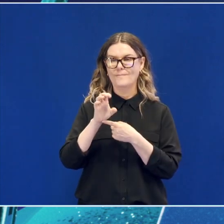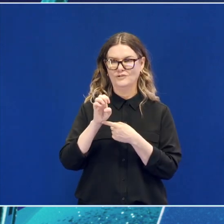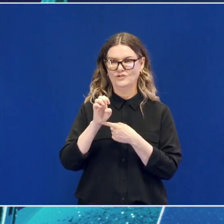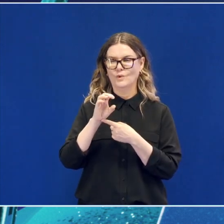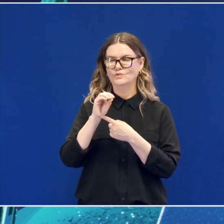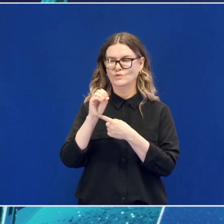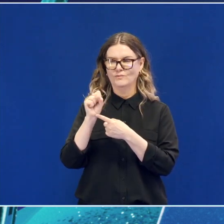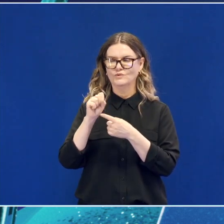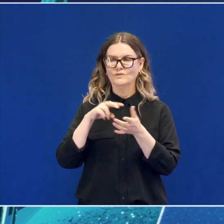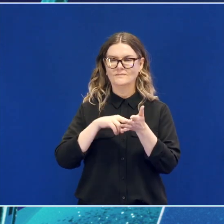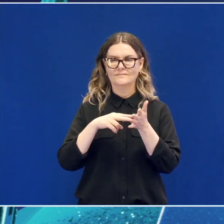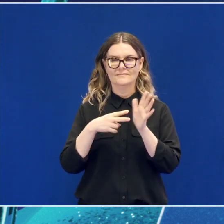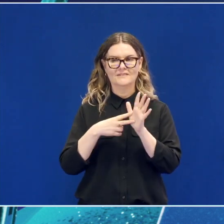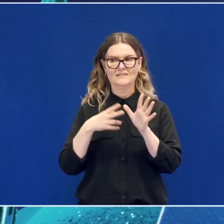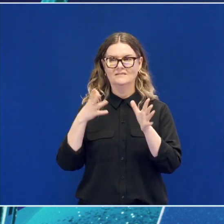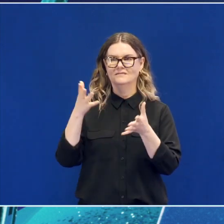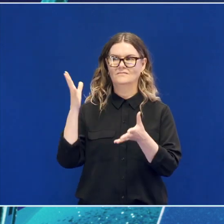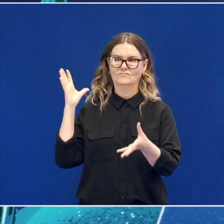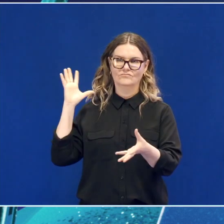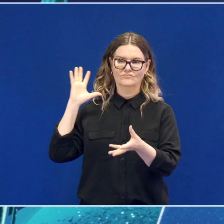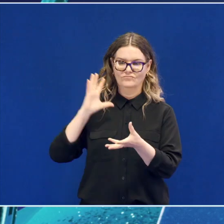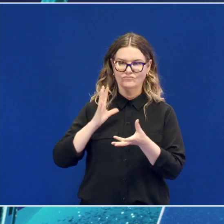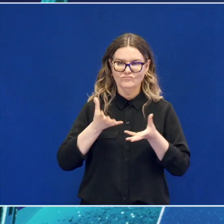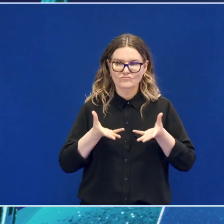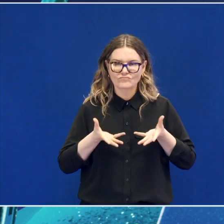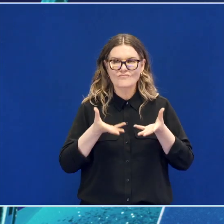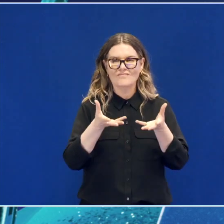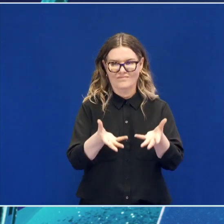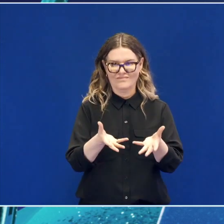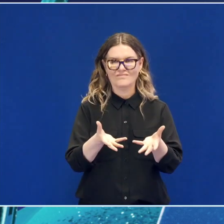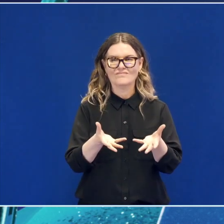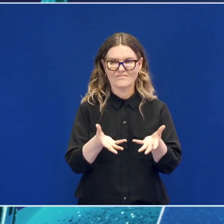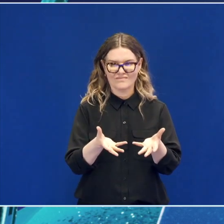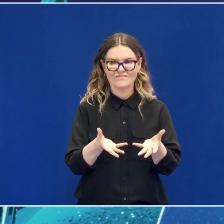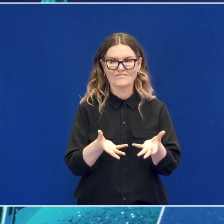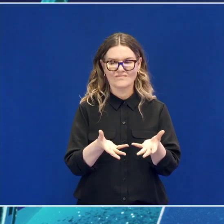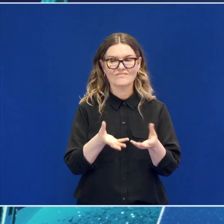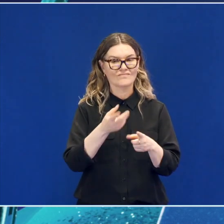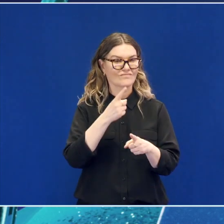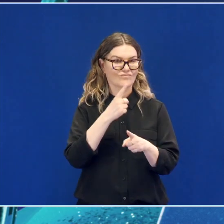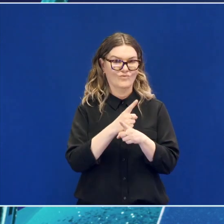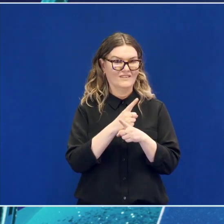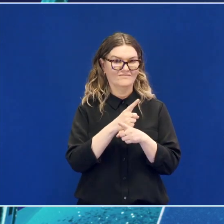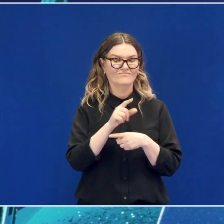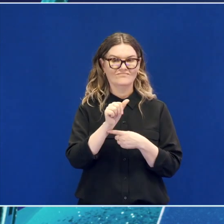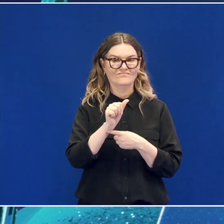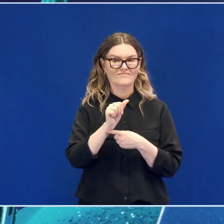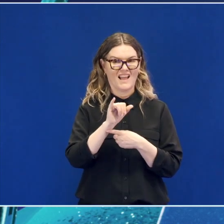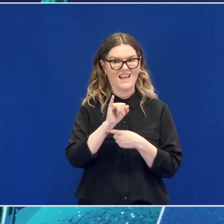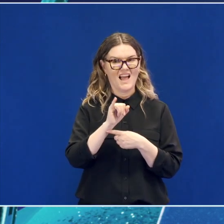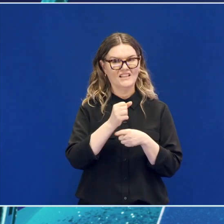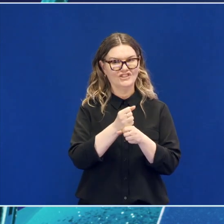But on a unit basis, we can expect AI to generate the same thing. The problem is that there's more code being written -- Mm-hmm.